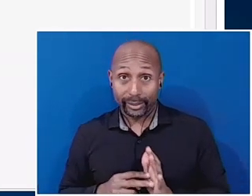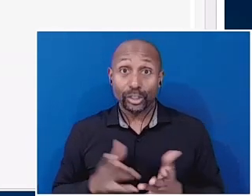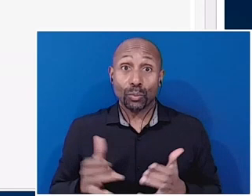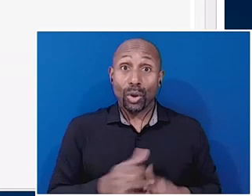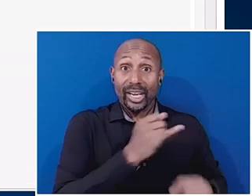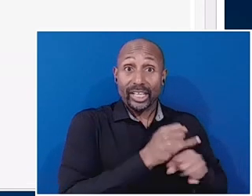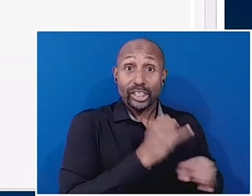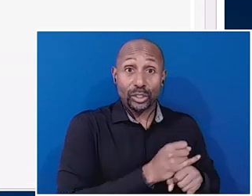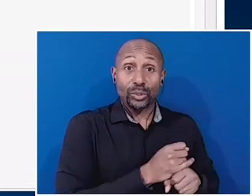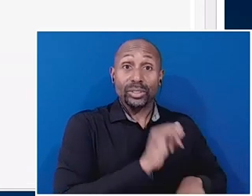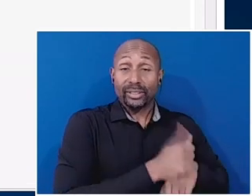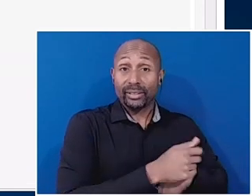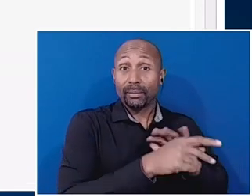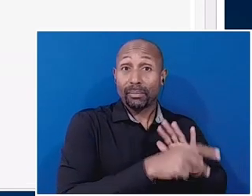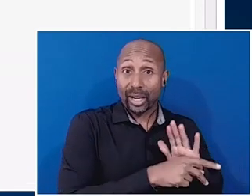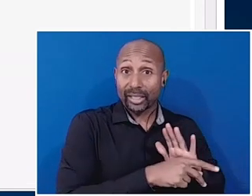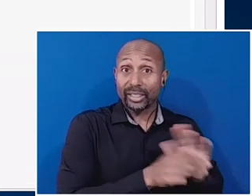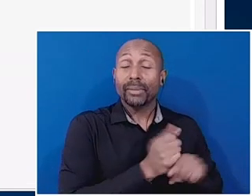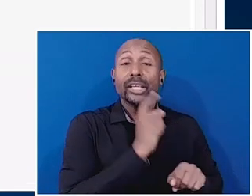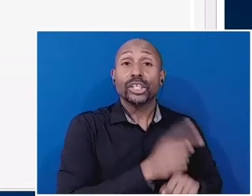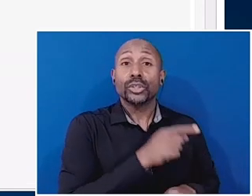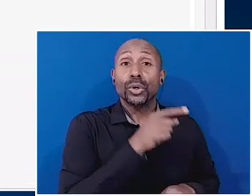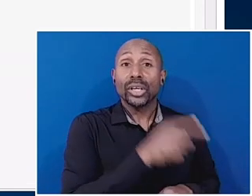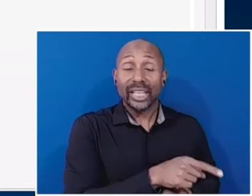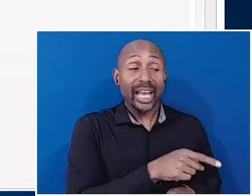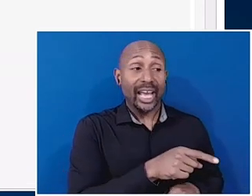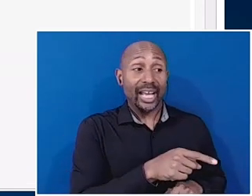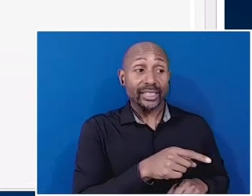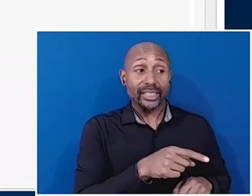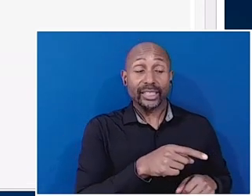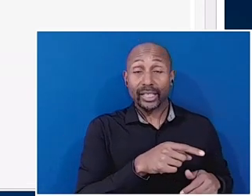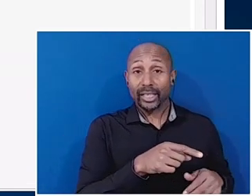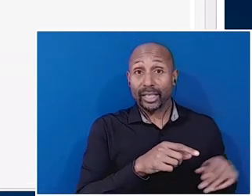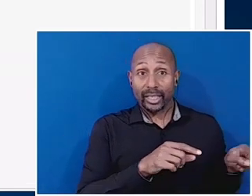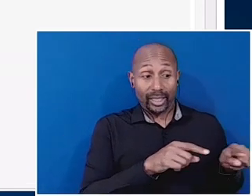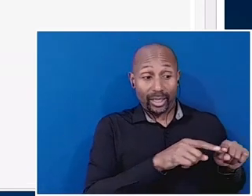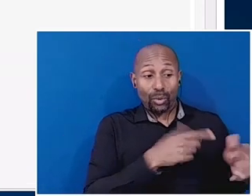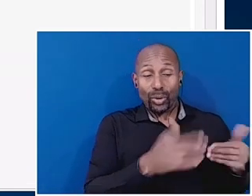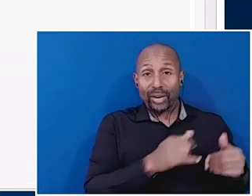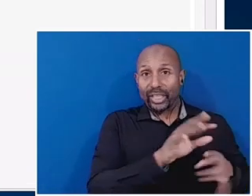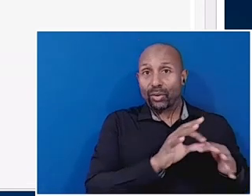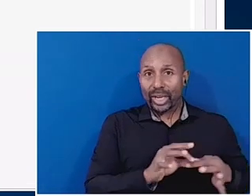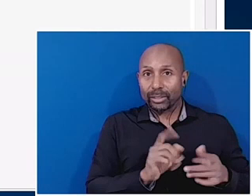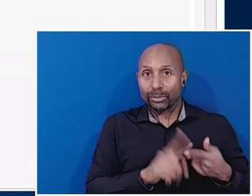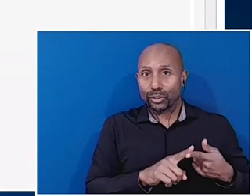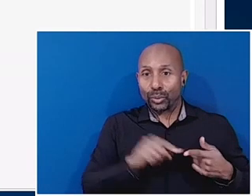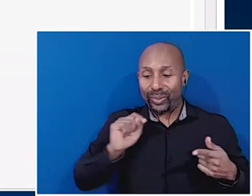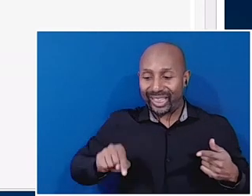in their relationship with the ineligible provider, or if the expectation is that the agency is actually going to the other